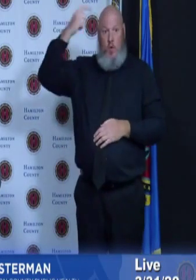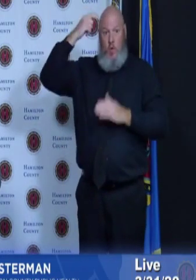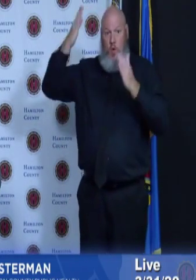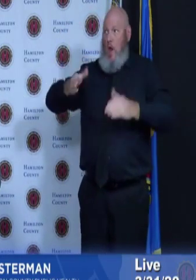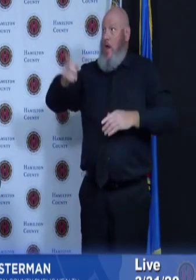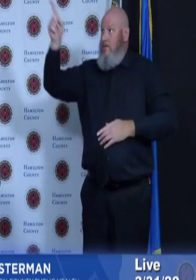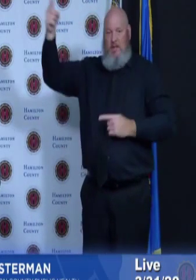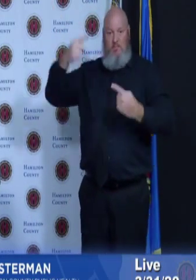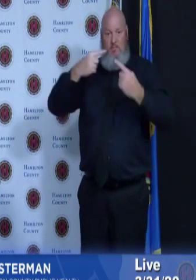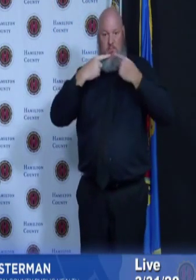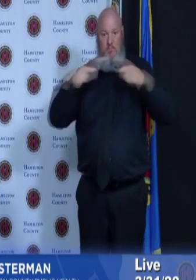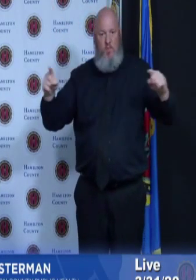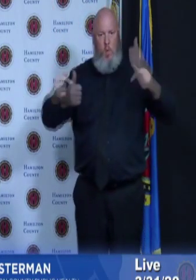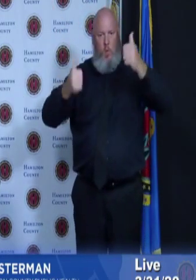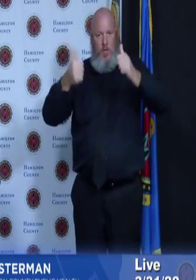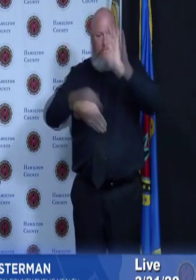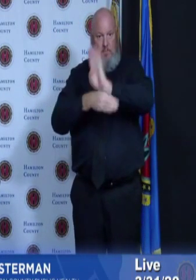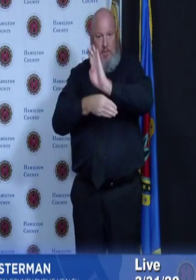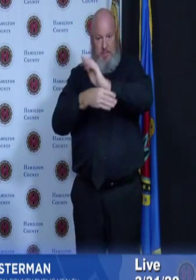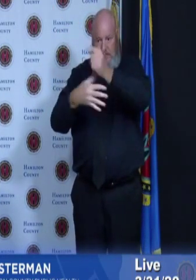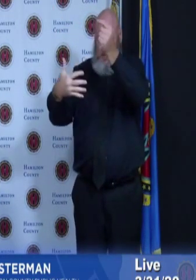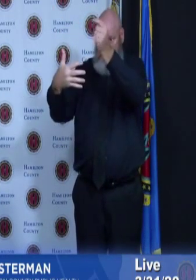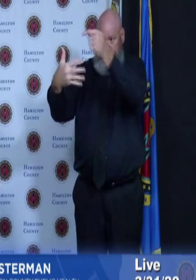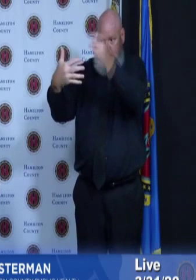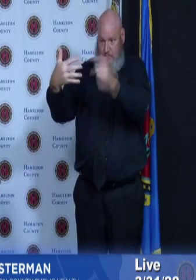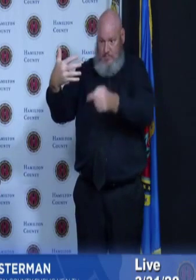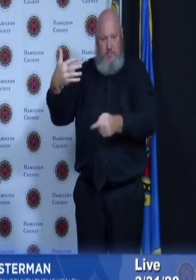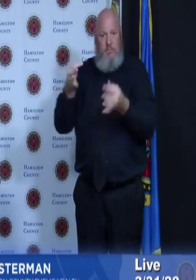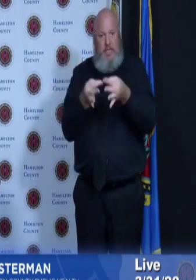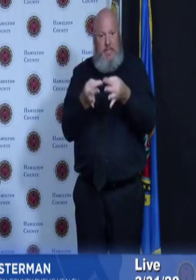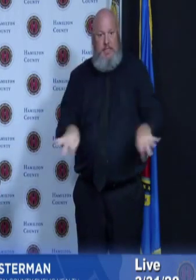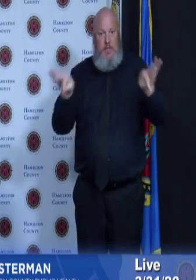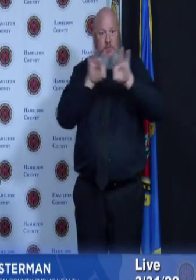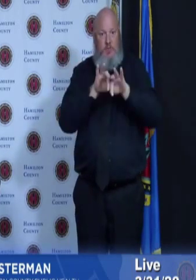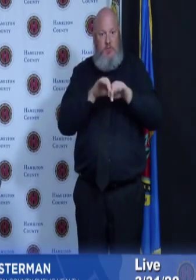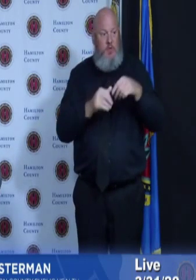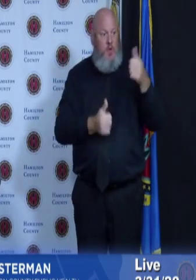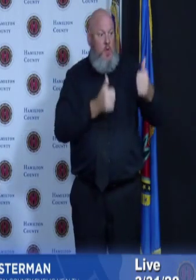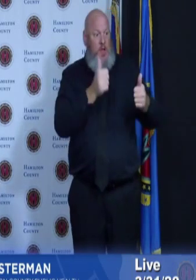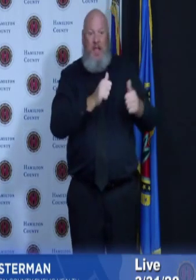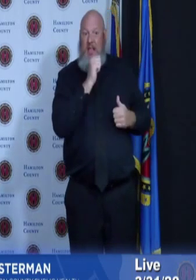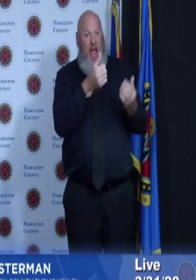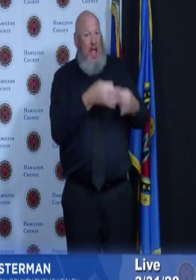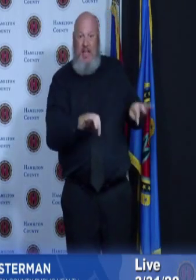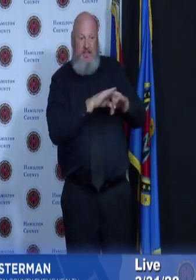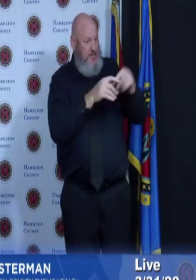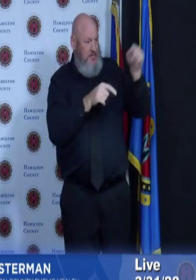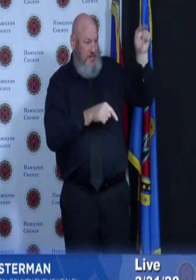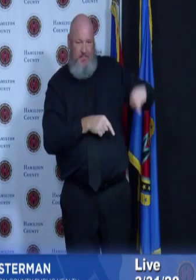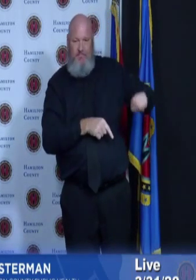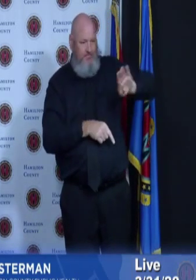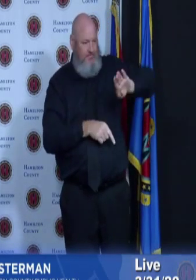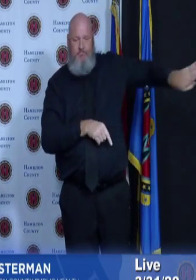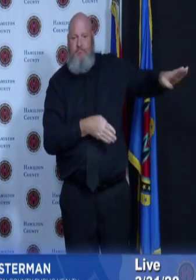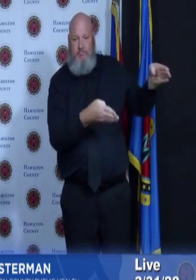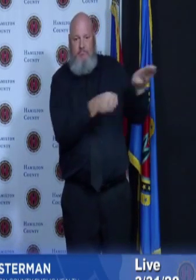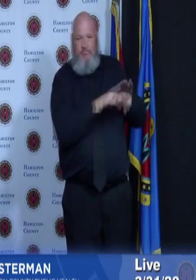four health departments myself the city of Cincinnati Norwood and Springdale I'm trying the best I can to align with what they're doing as well as looking to